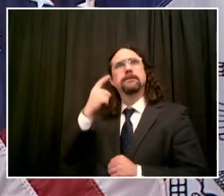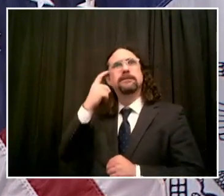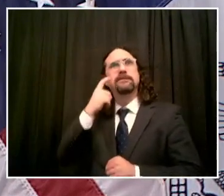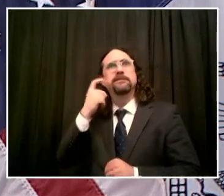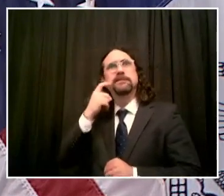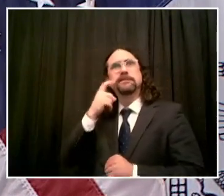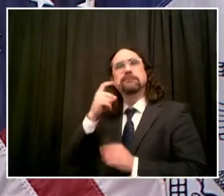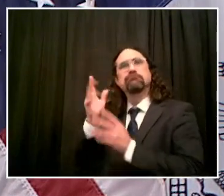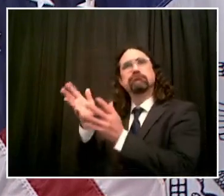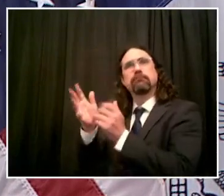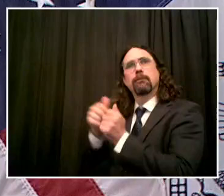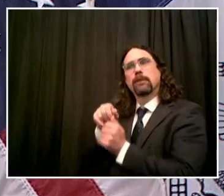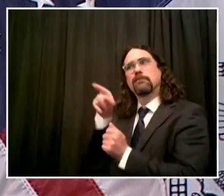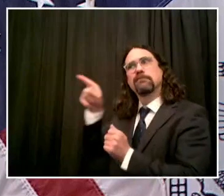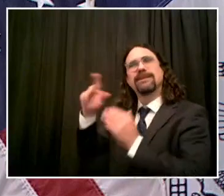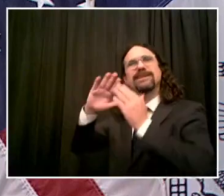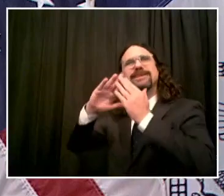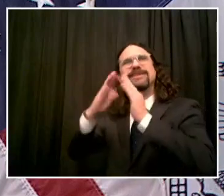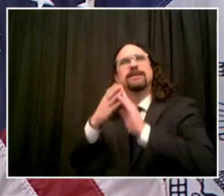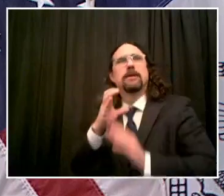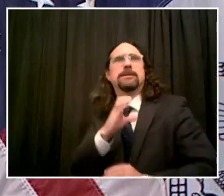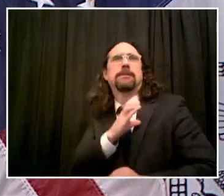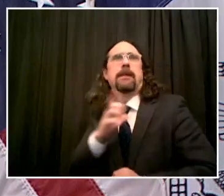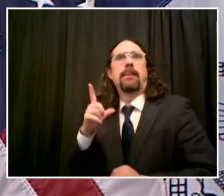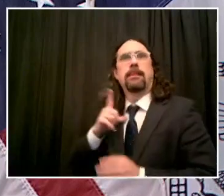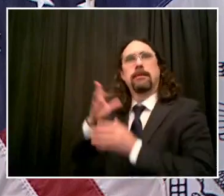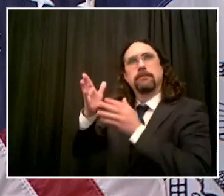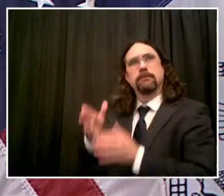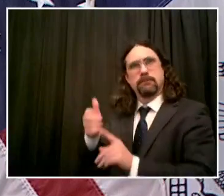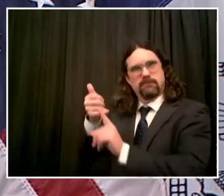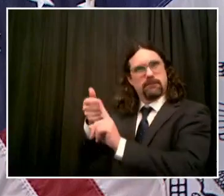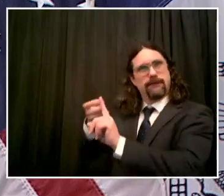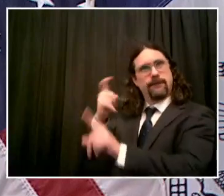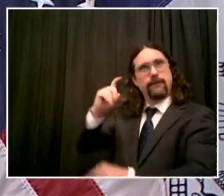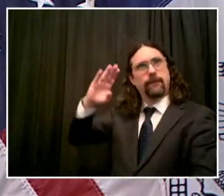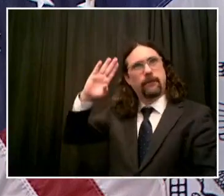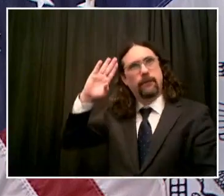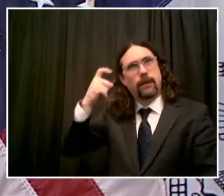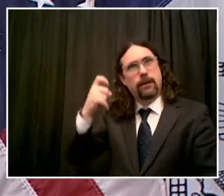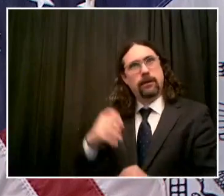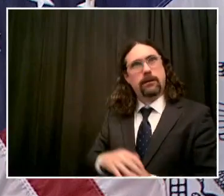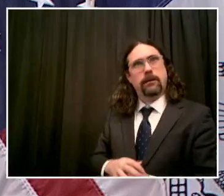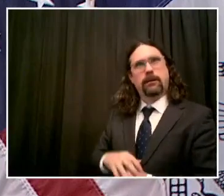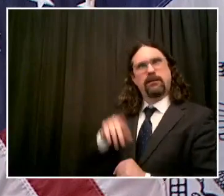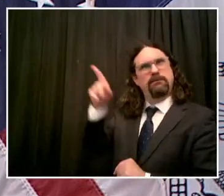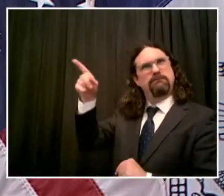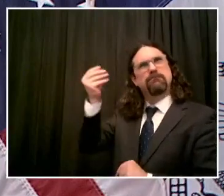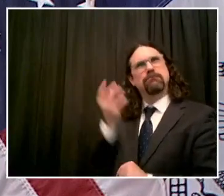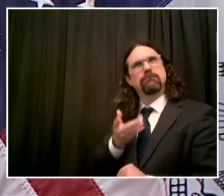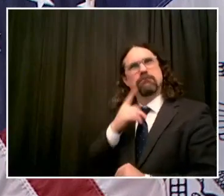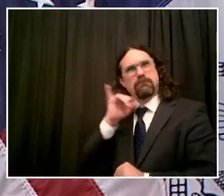OFFICIALS, ONE SAID THAT WAS